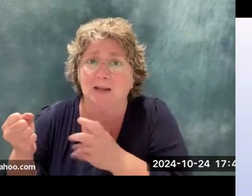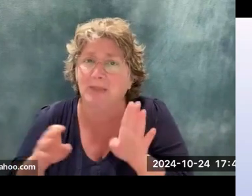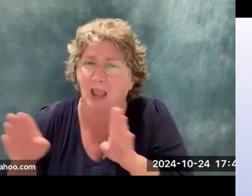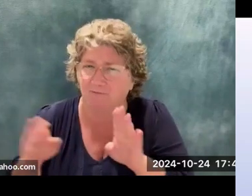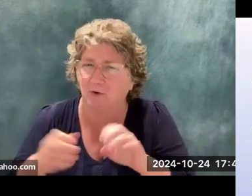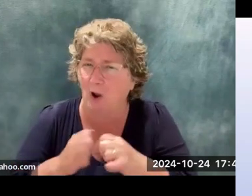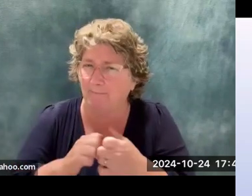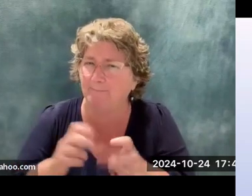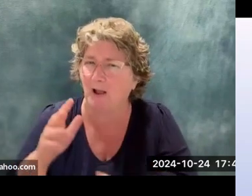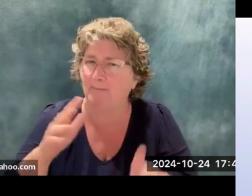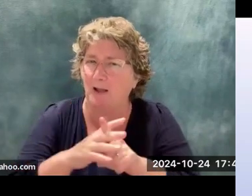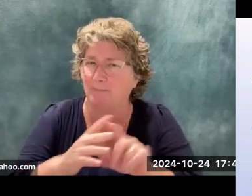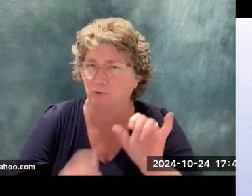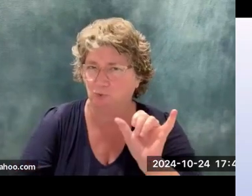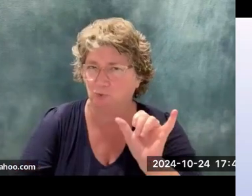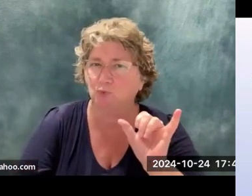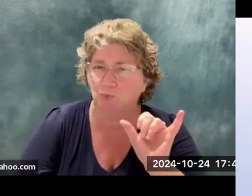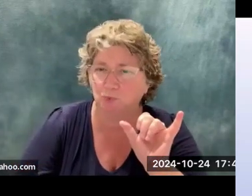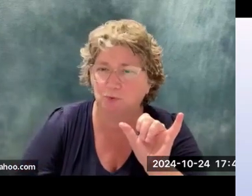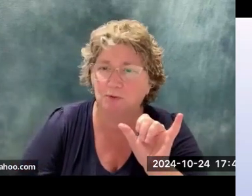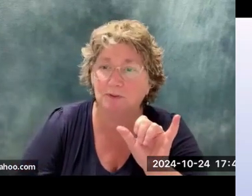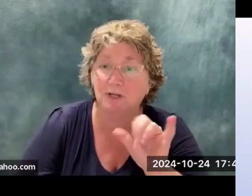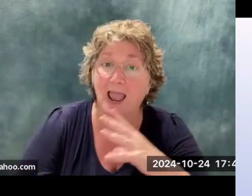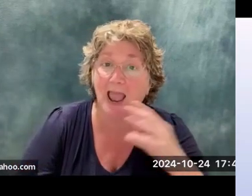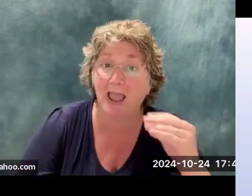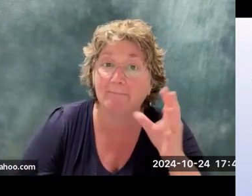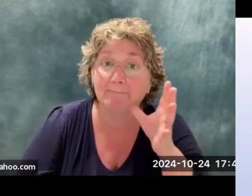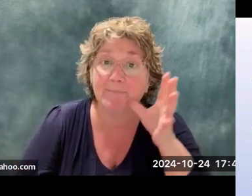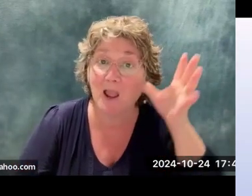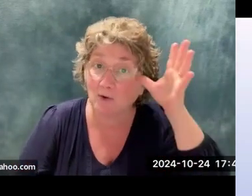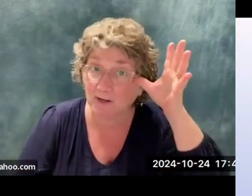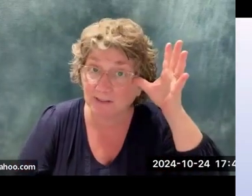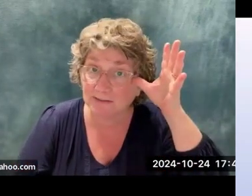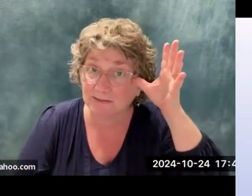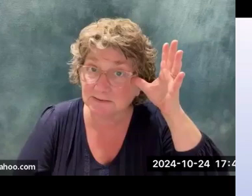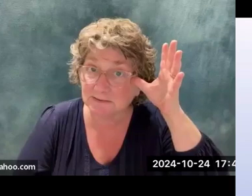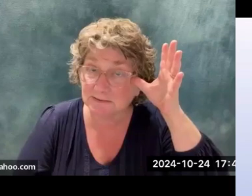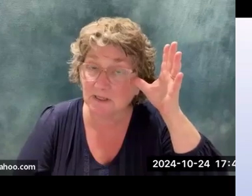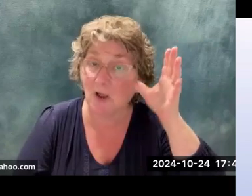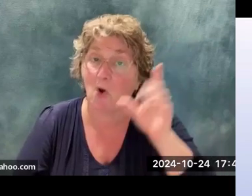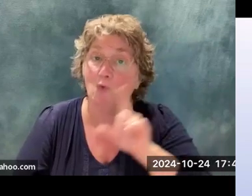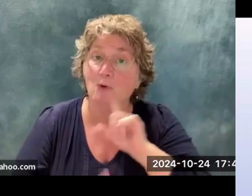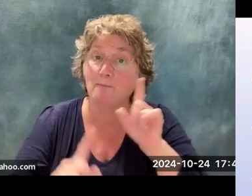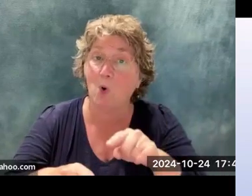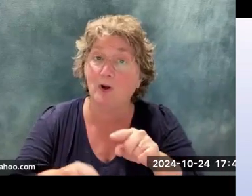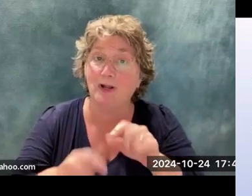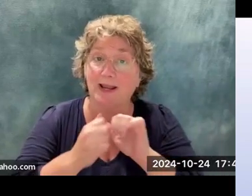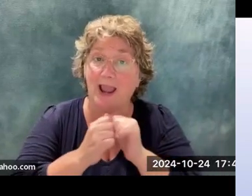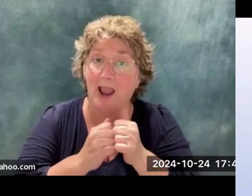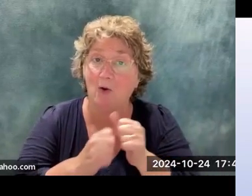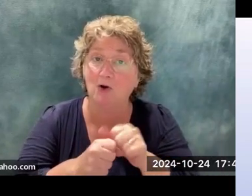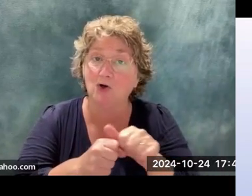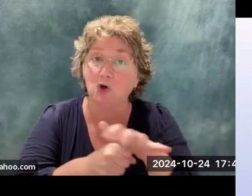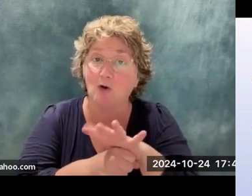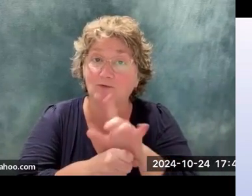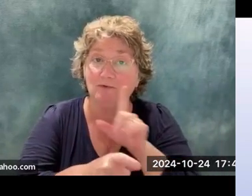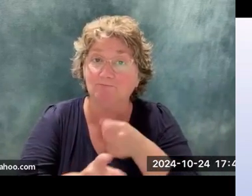And then parents kind of self-report of the impact of COVID on their mental health. A lot